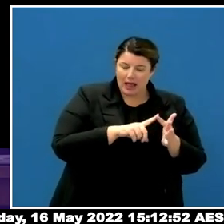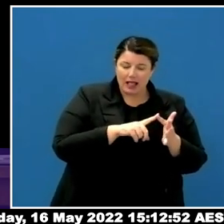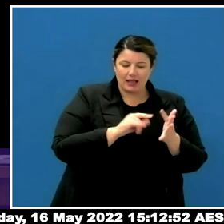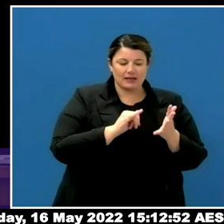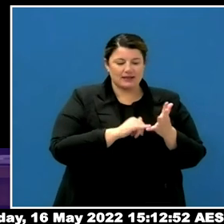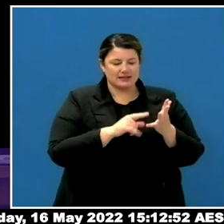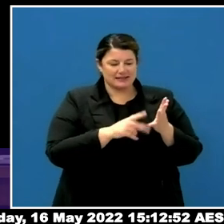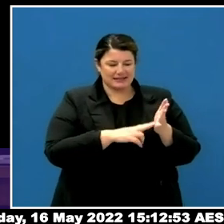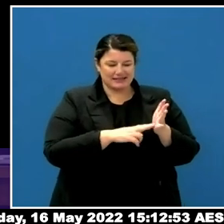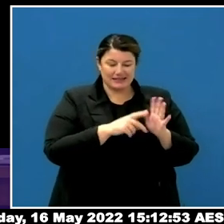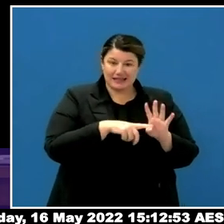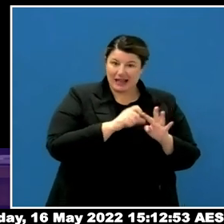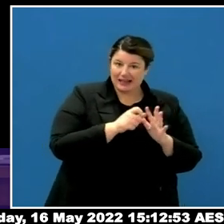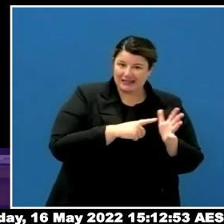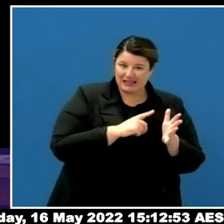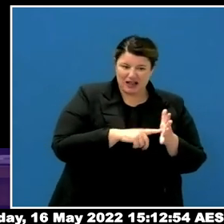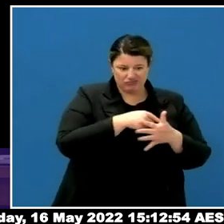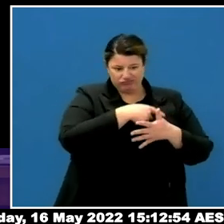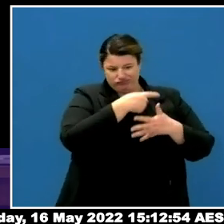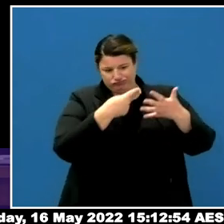of what there was out there. Yes.